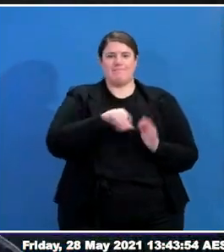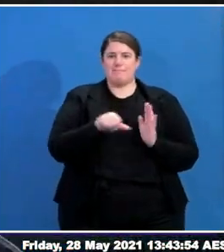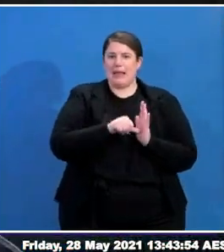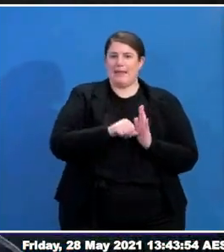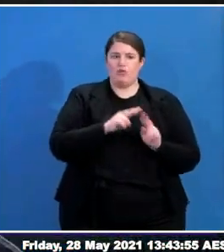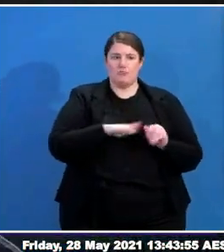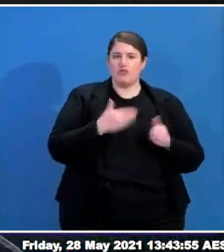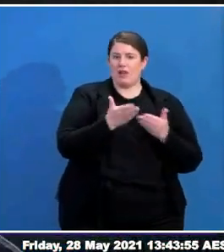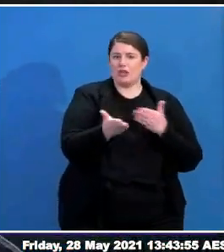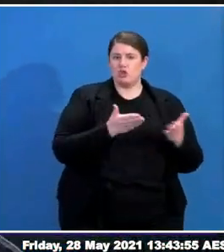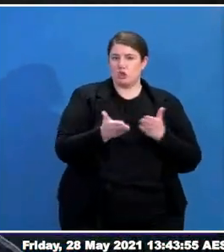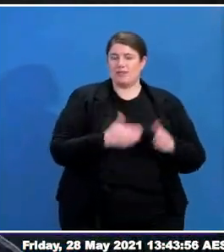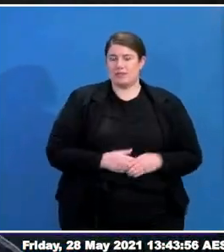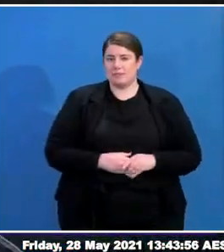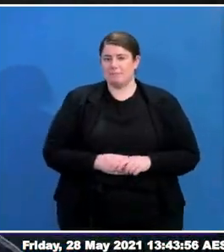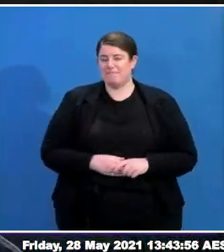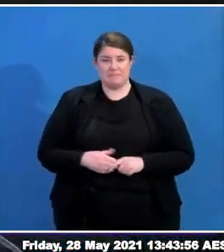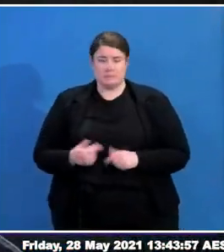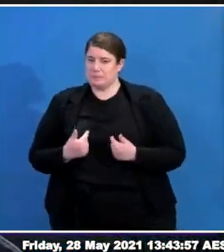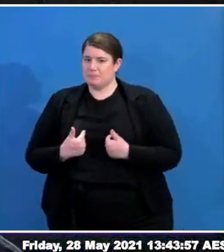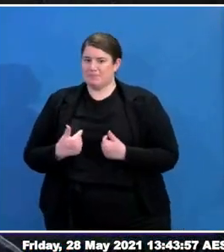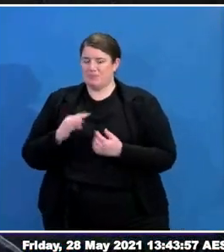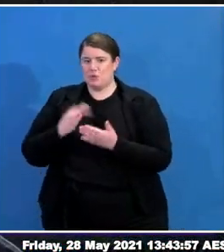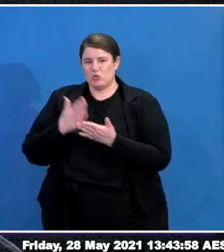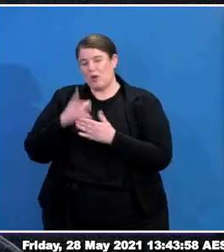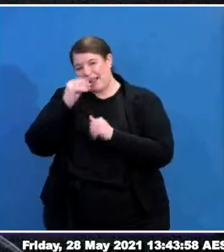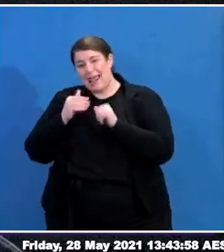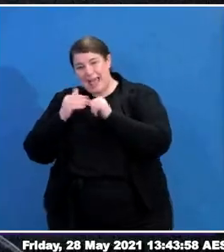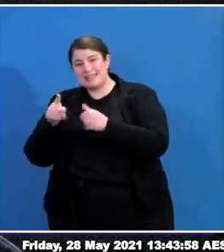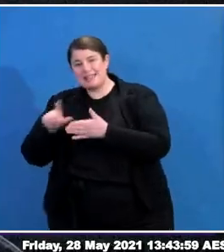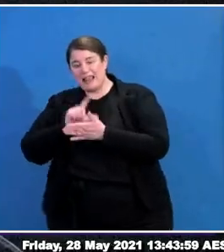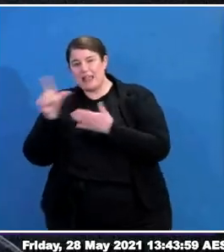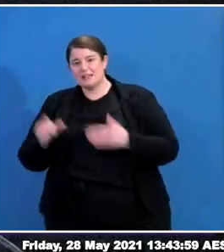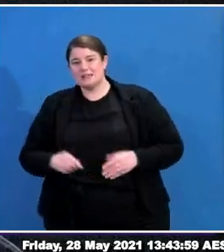MR McNAUGHTON: I'm not aware of that exact figure, Chair. I would have to take that and get that to the Commission.